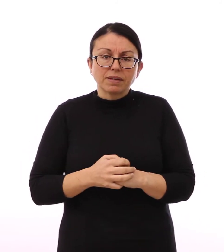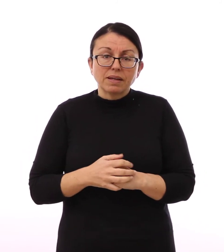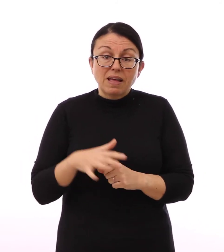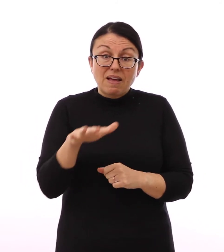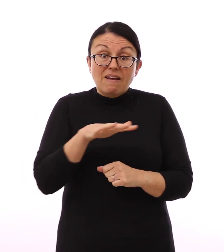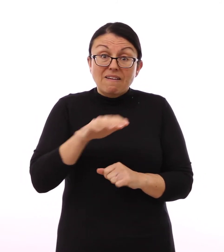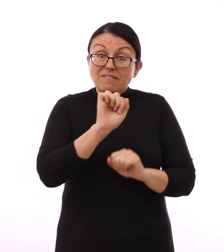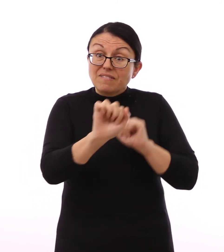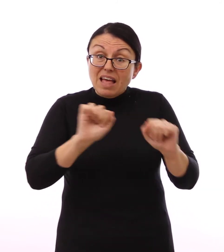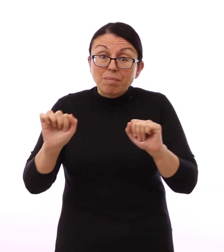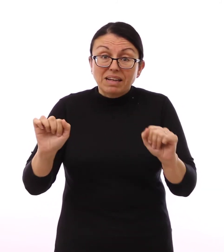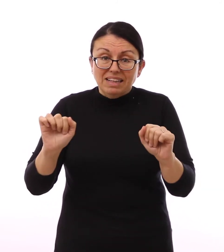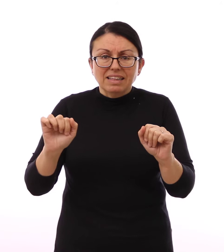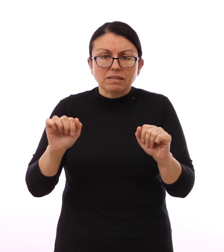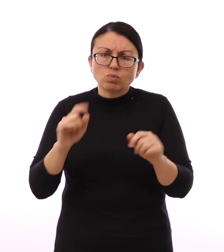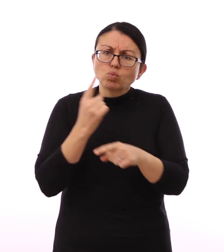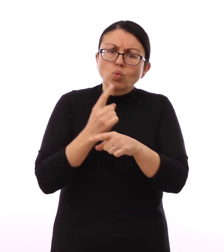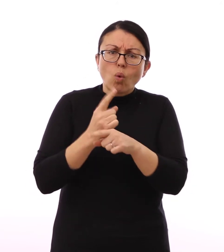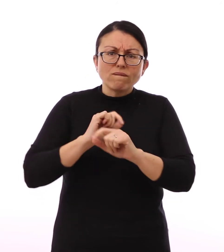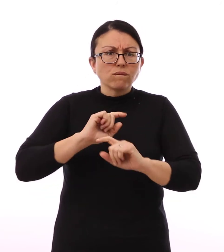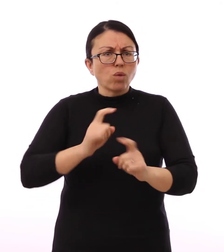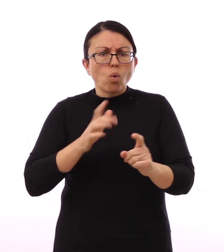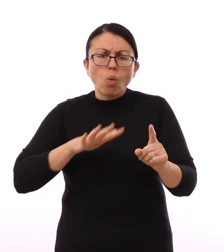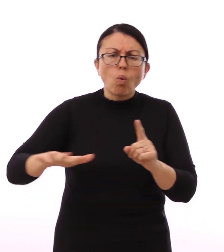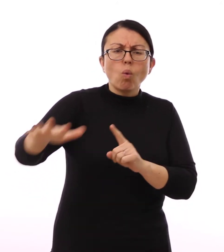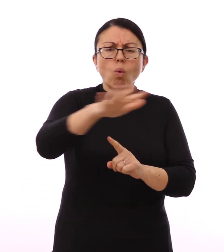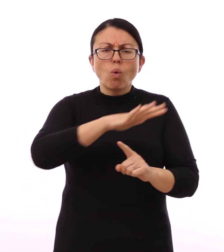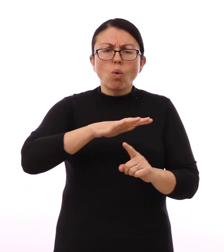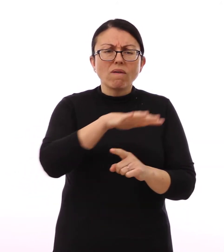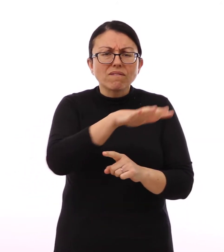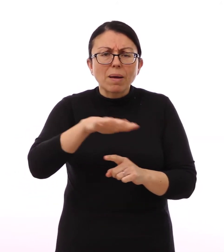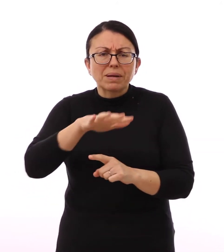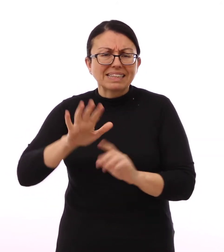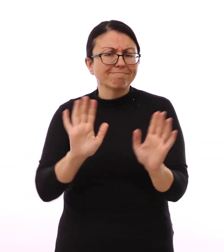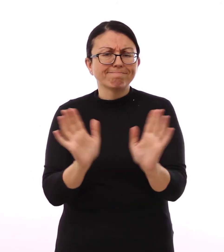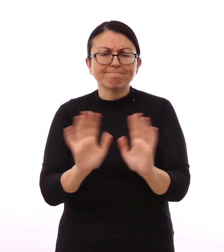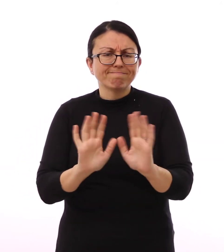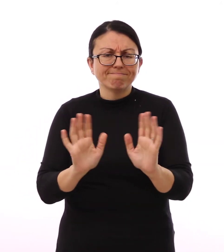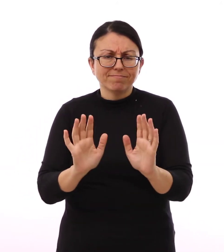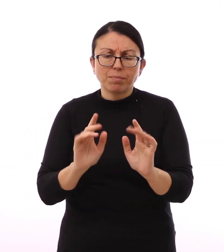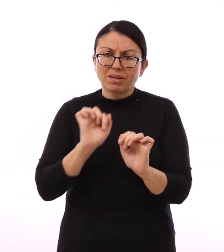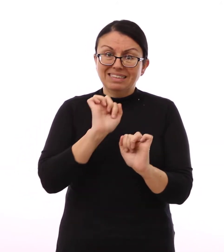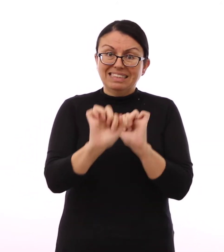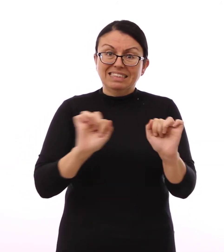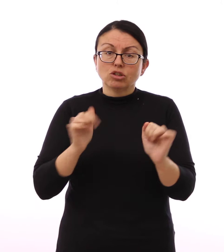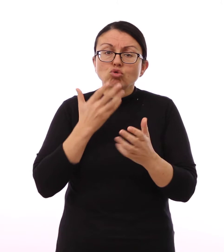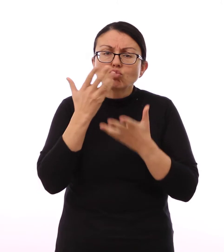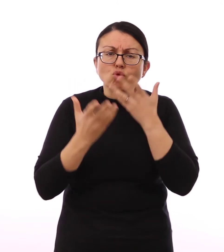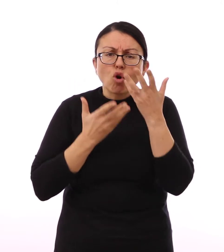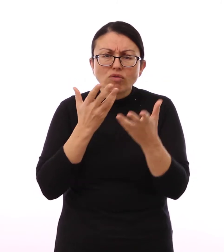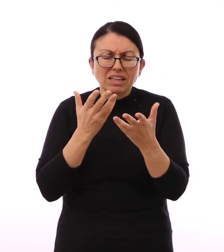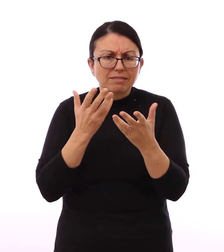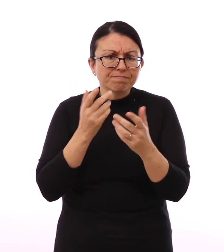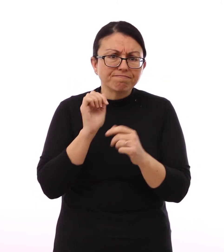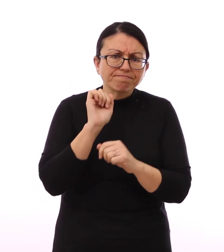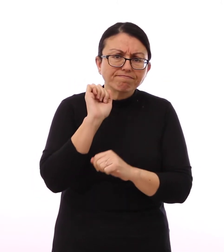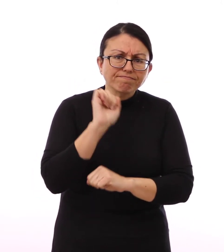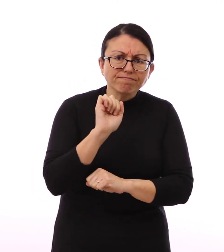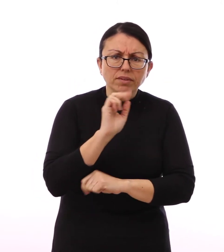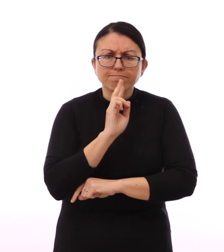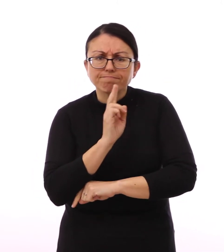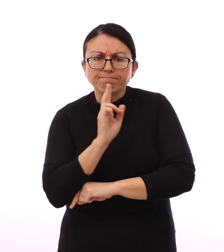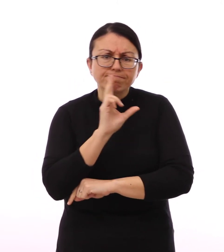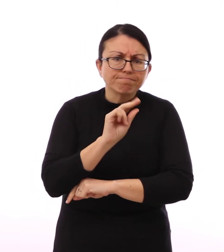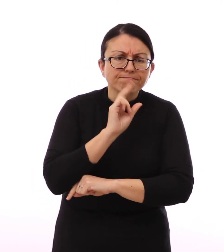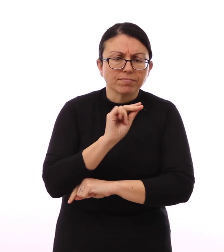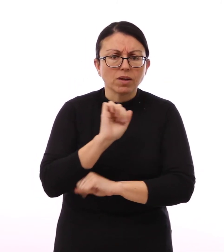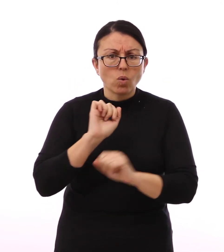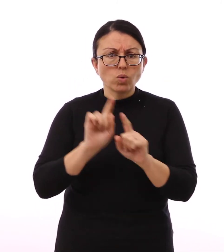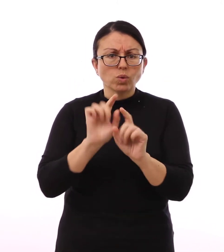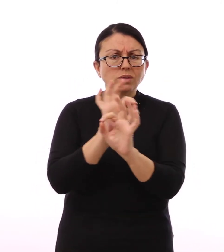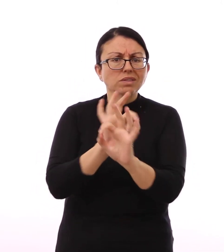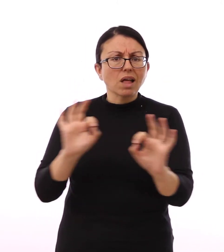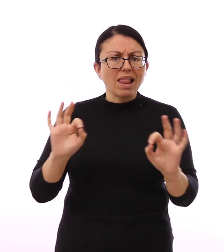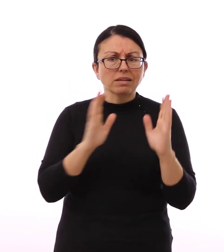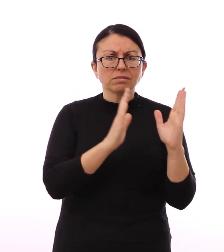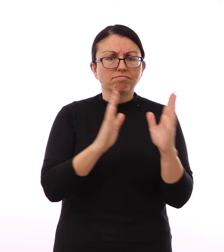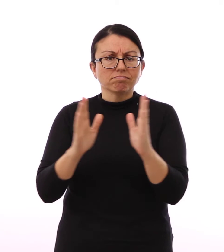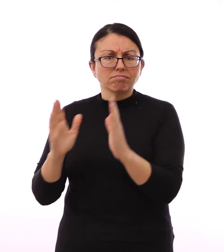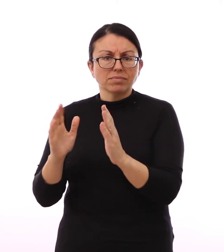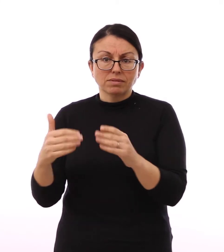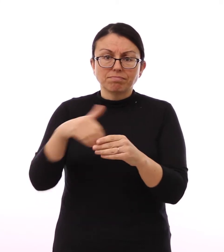These families are not representative of all families in Cuba, but their stories, voices and silences